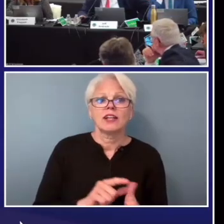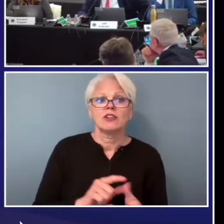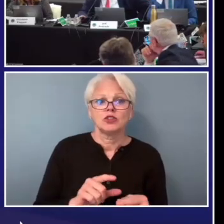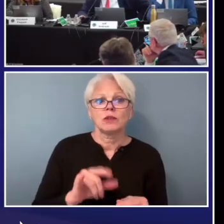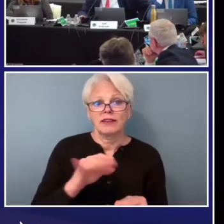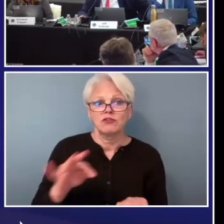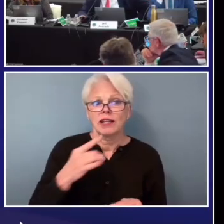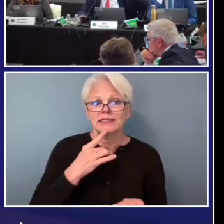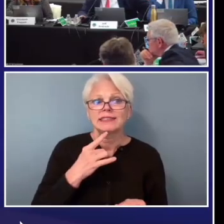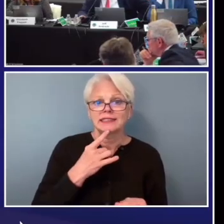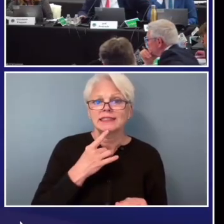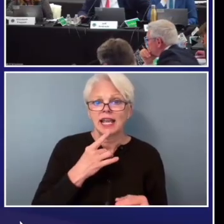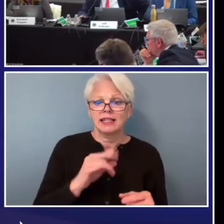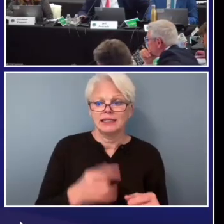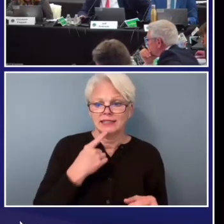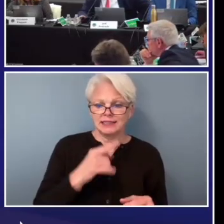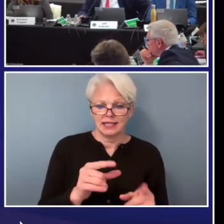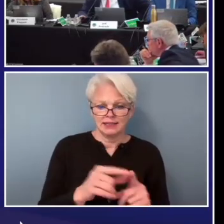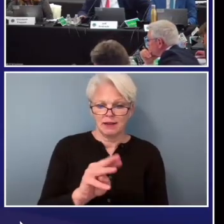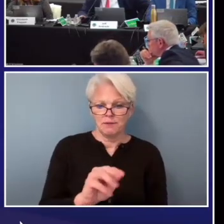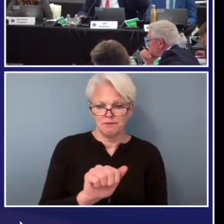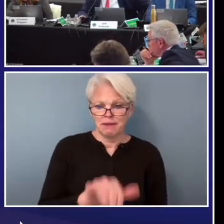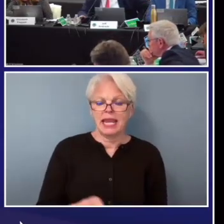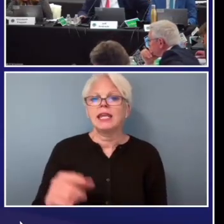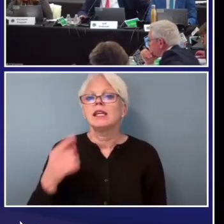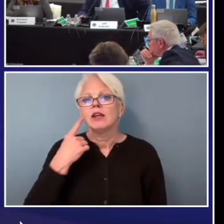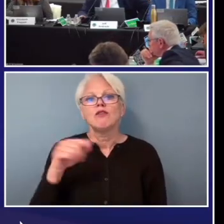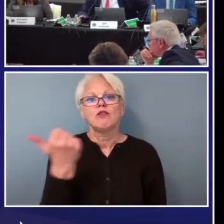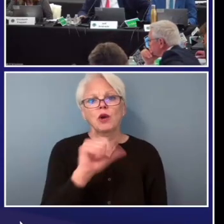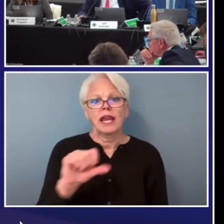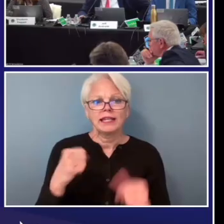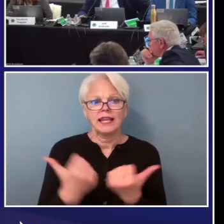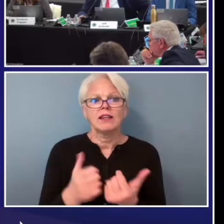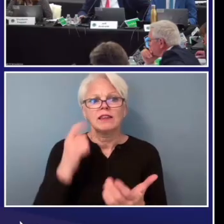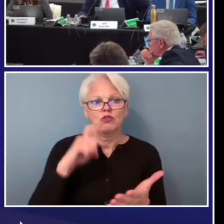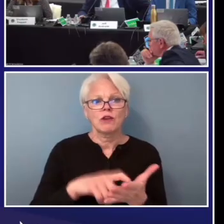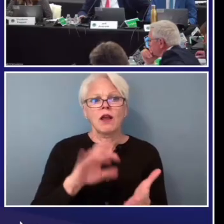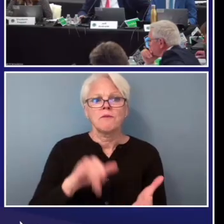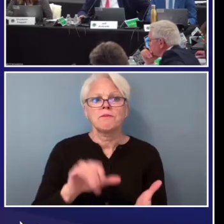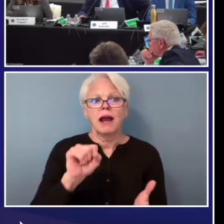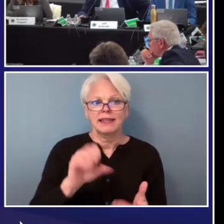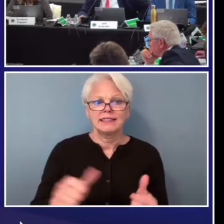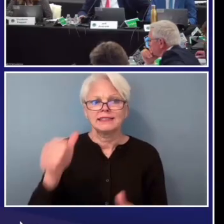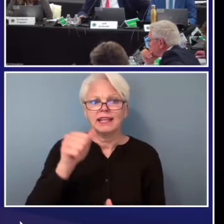So it is that, um, for any agency that's been recognized by the secretary on or before October 1st